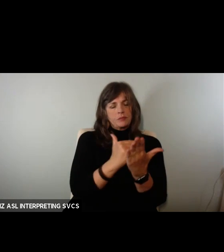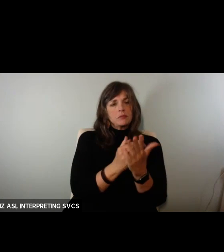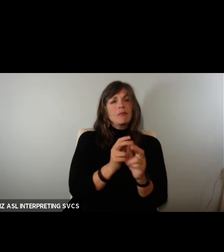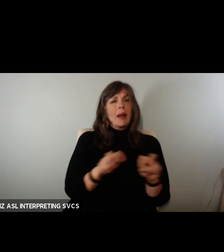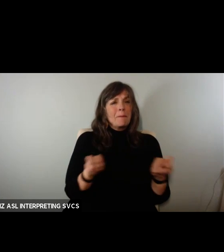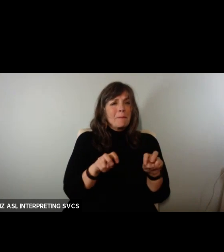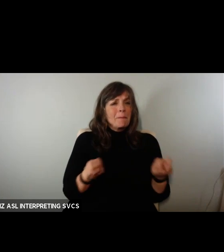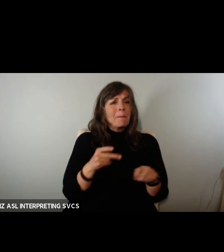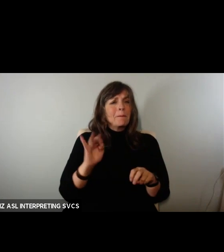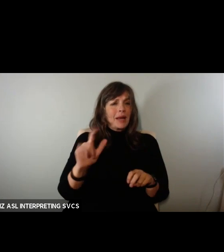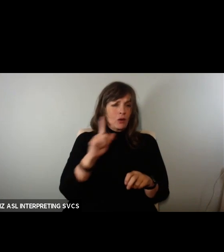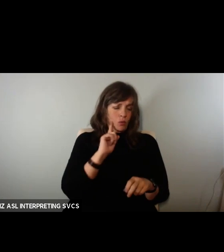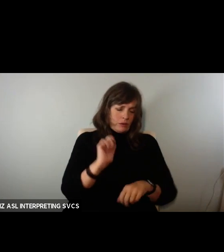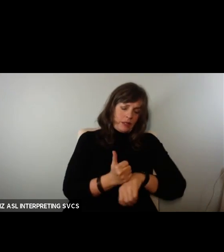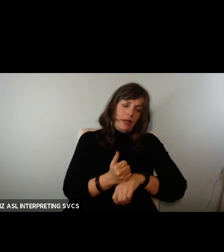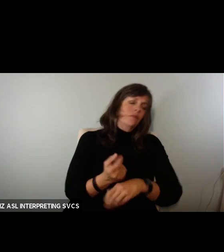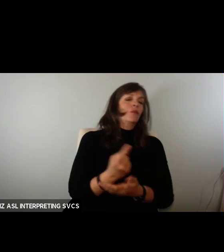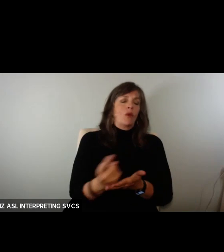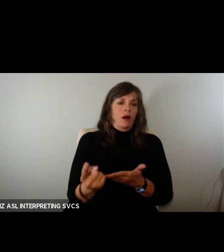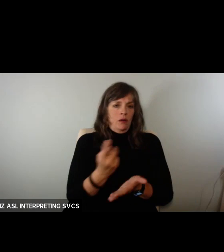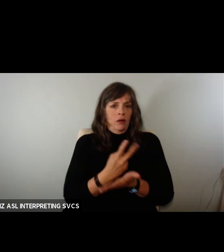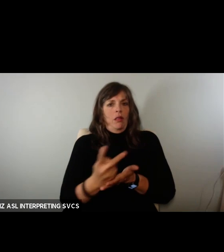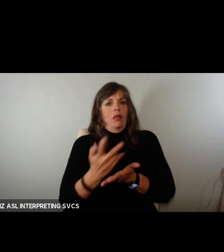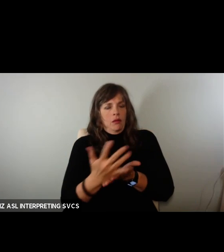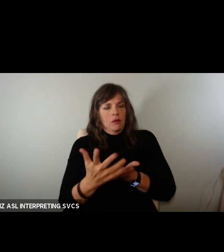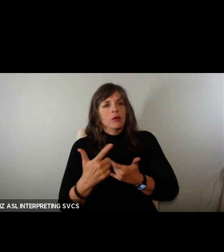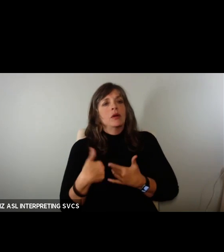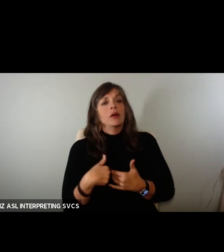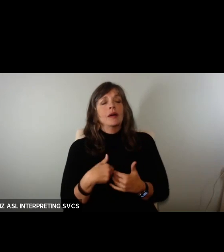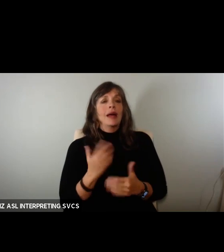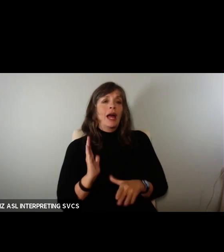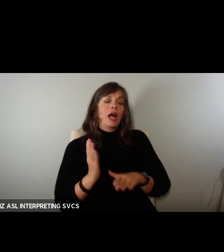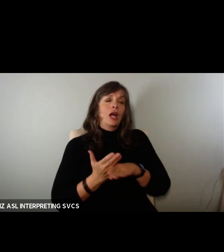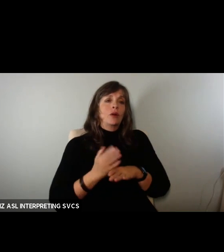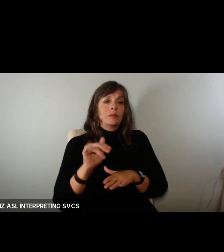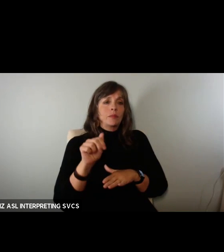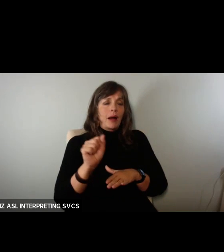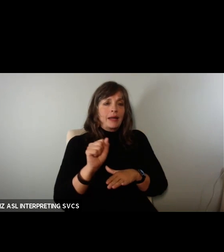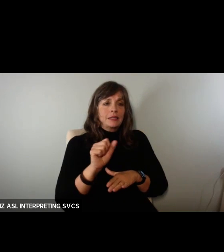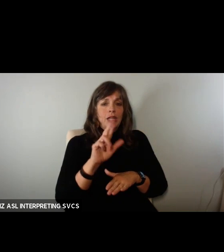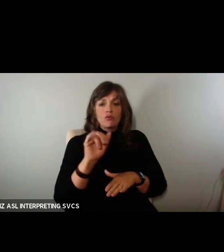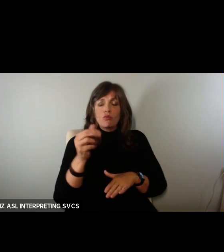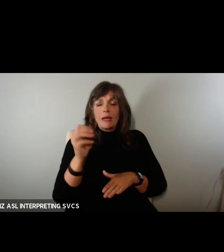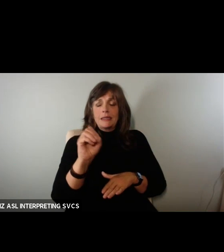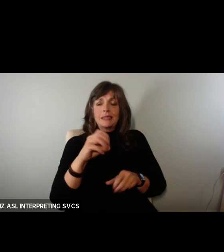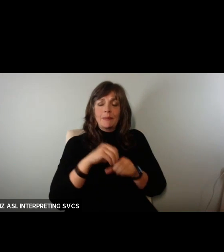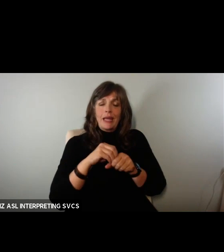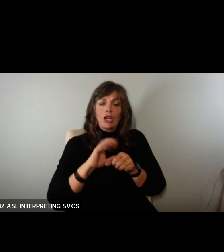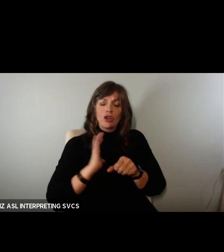One on interrupting bias and racism in our heightened environment. And that is hopefully gonna be co-hosted